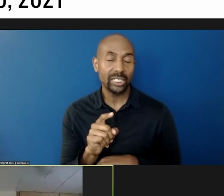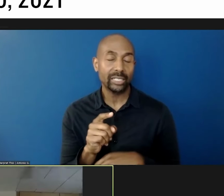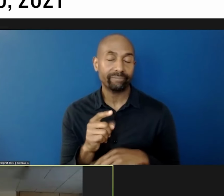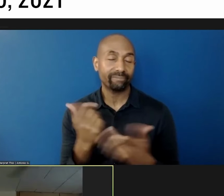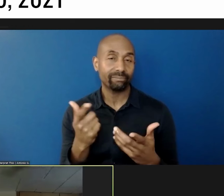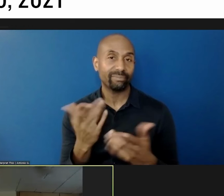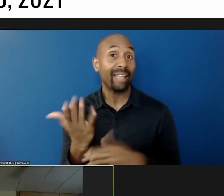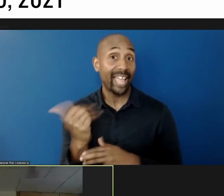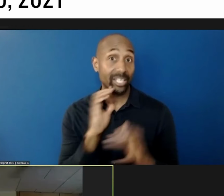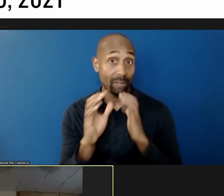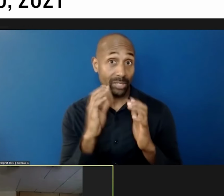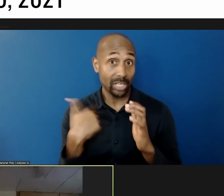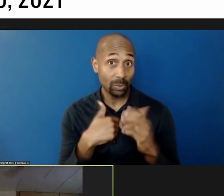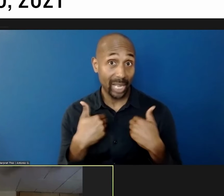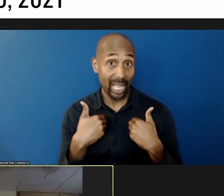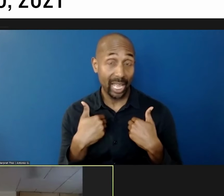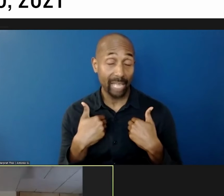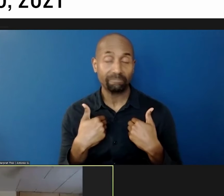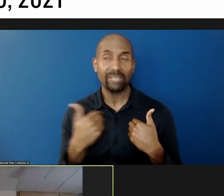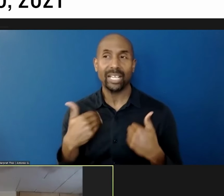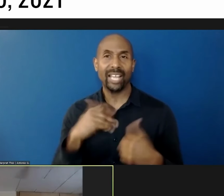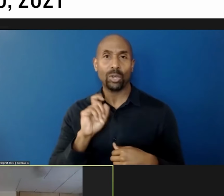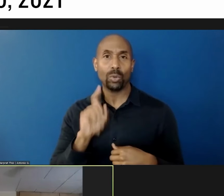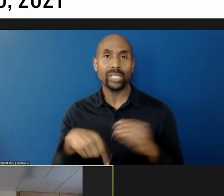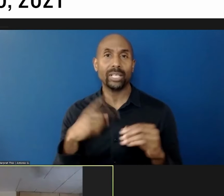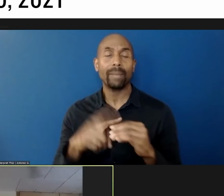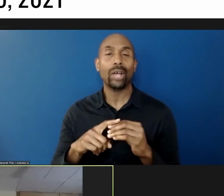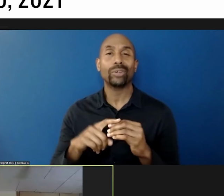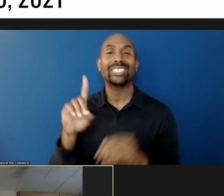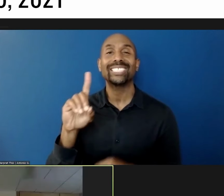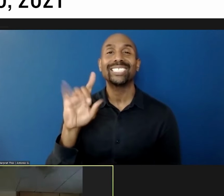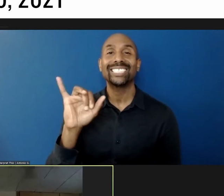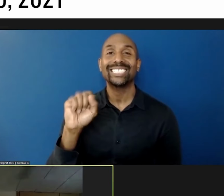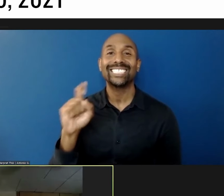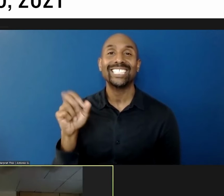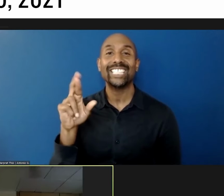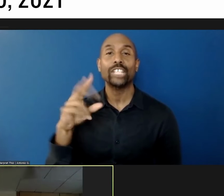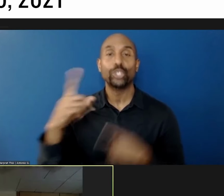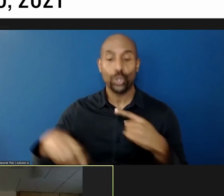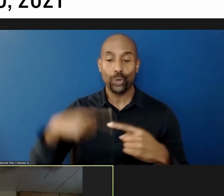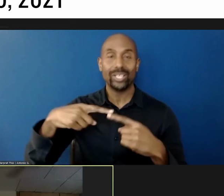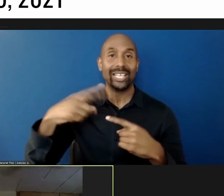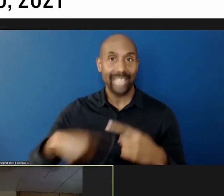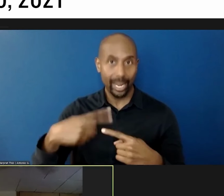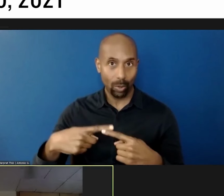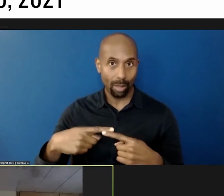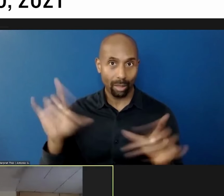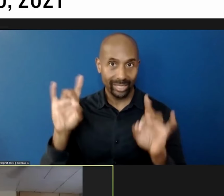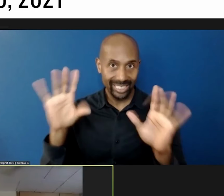the disaster cycle. So this is a cycle, I mean, that's something that's very key to